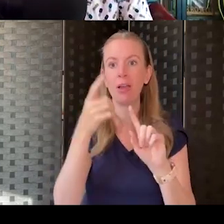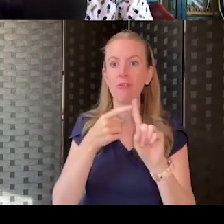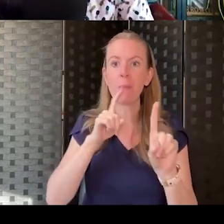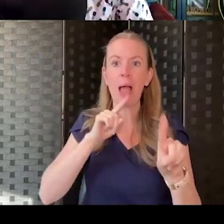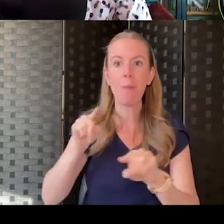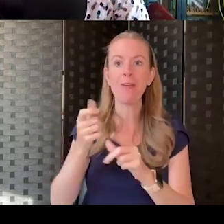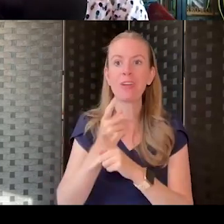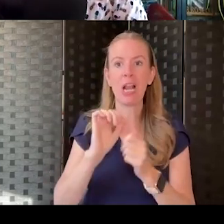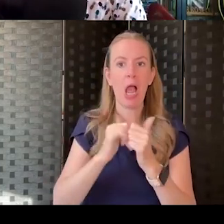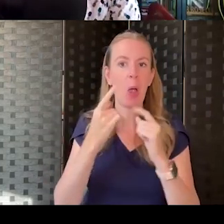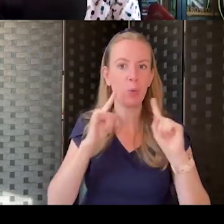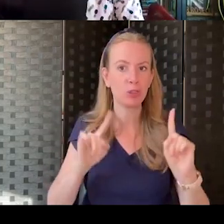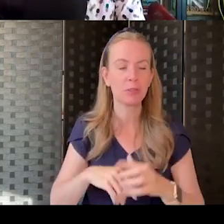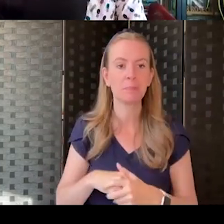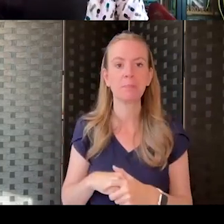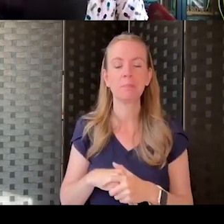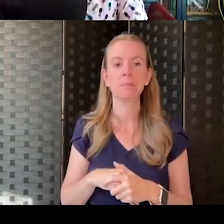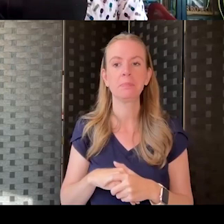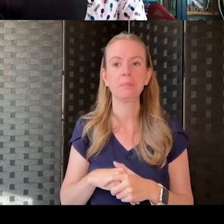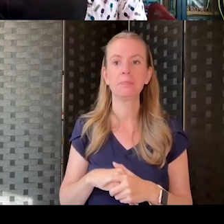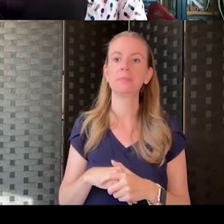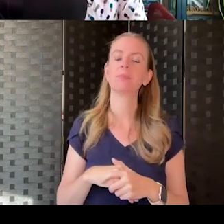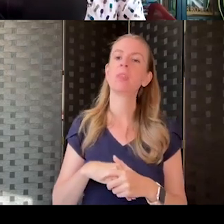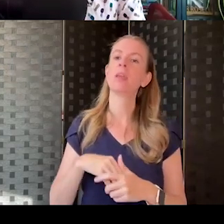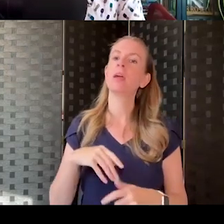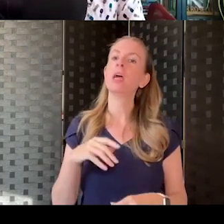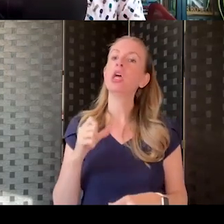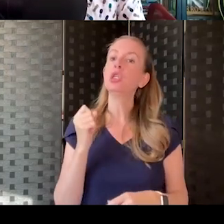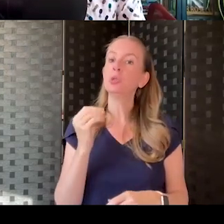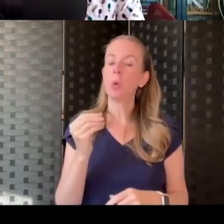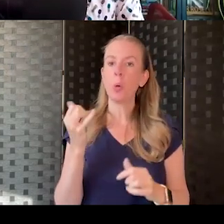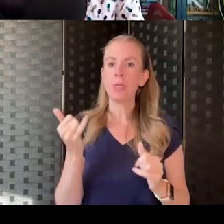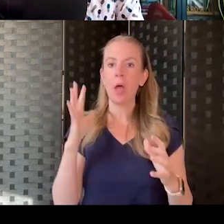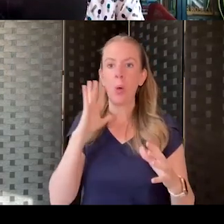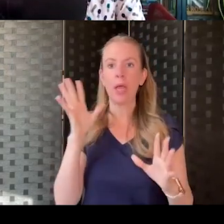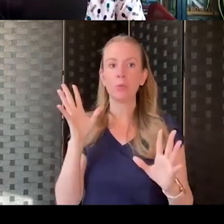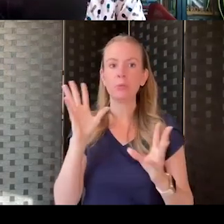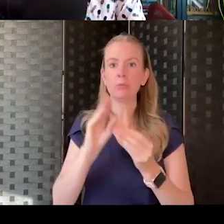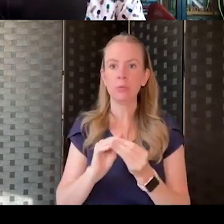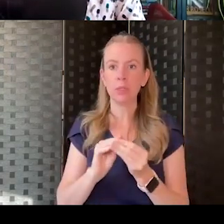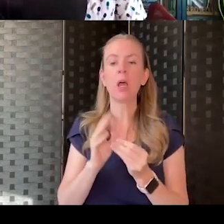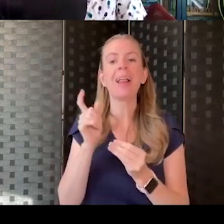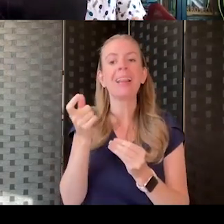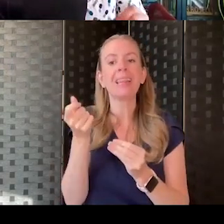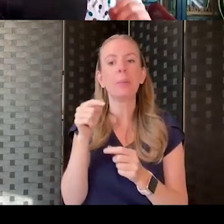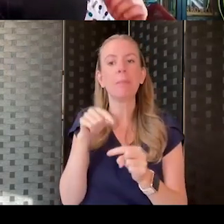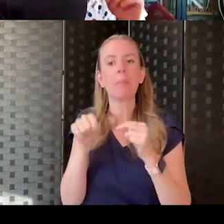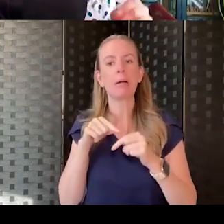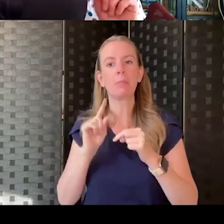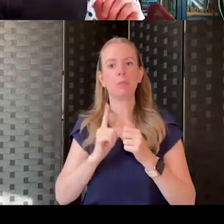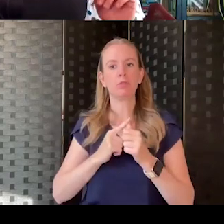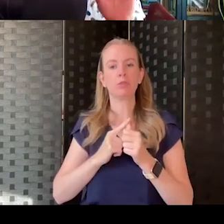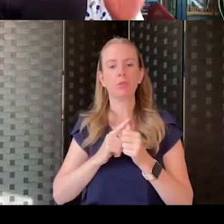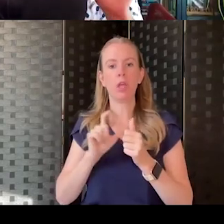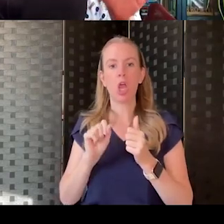quickly how it works. So I am going to wrap up this section by backing up a little bit. ARIA